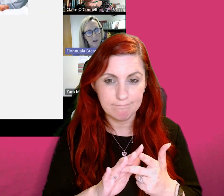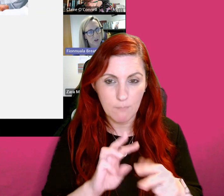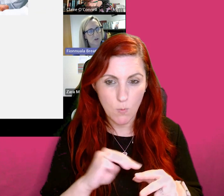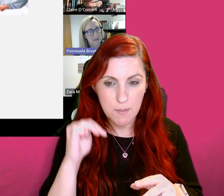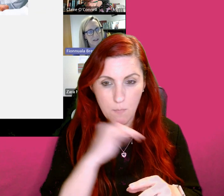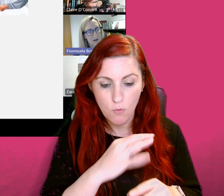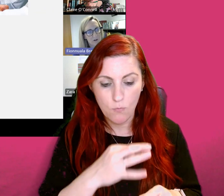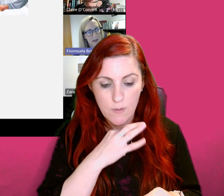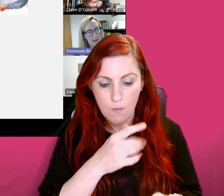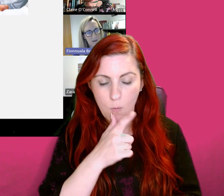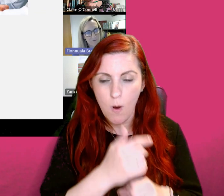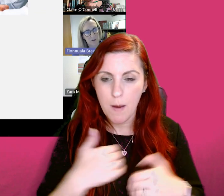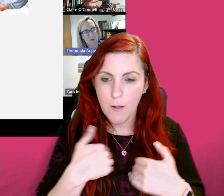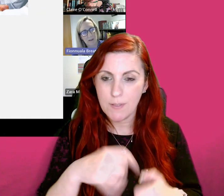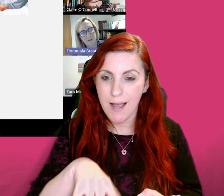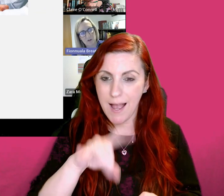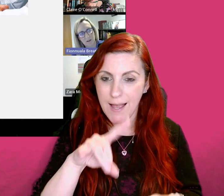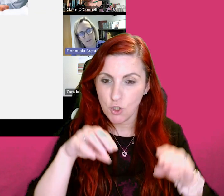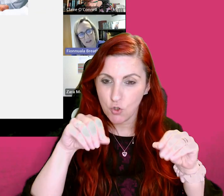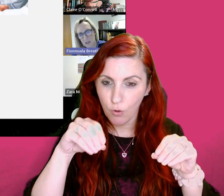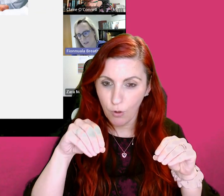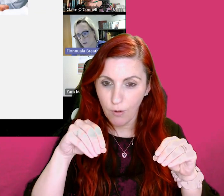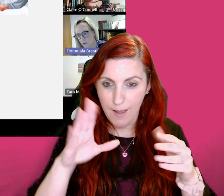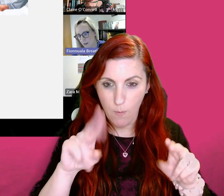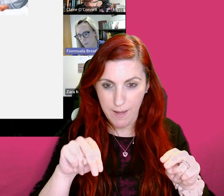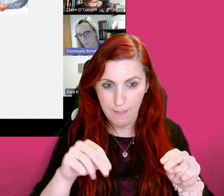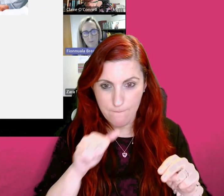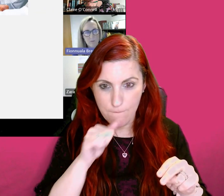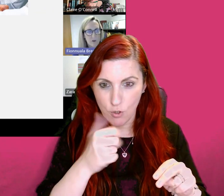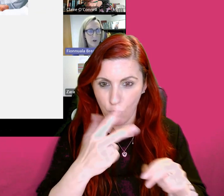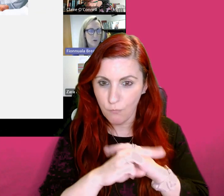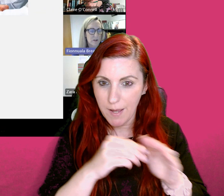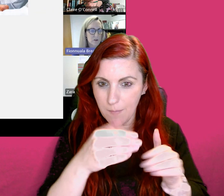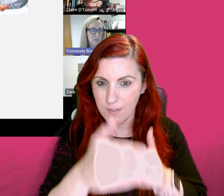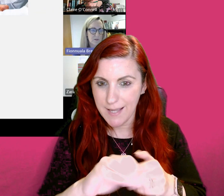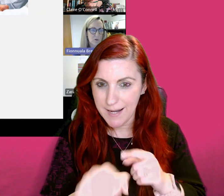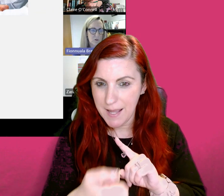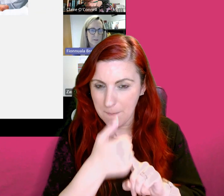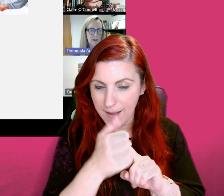high sugars and how they in the first trimester affect the developing embryo in terms of causing